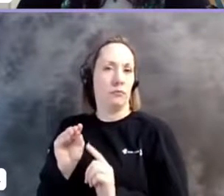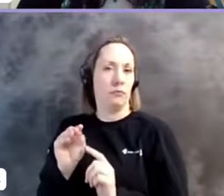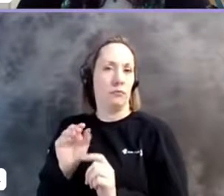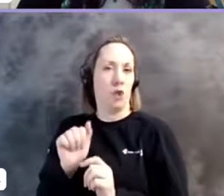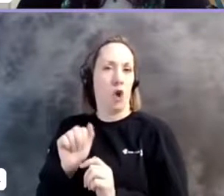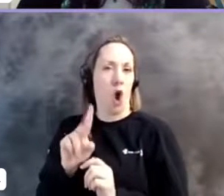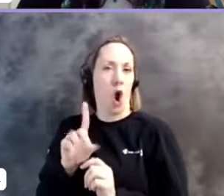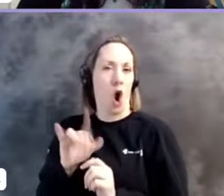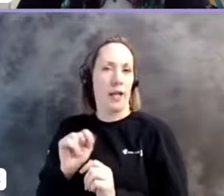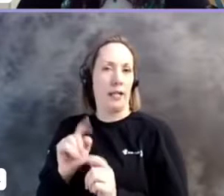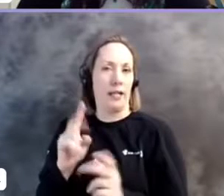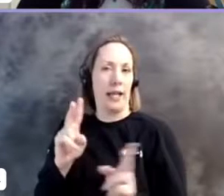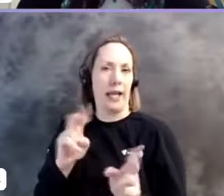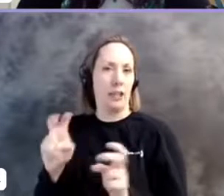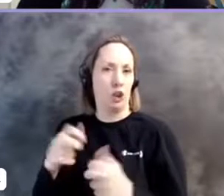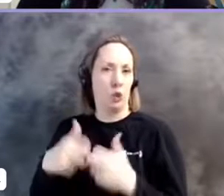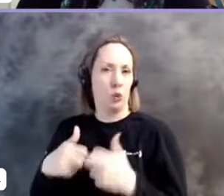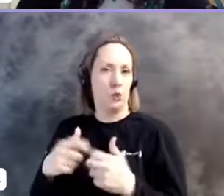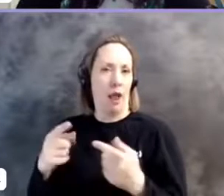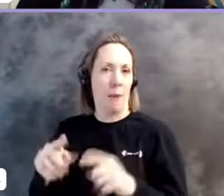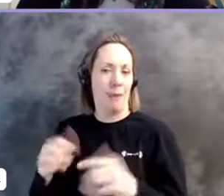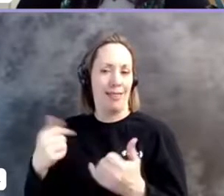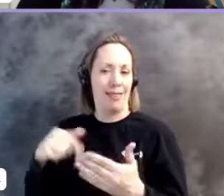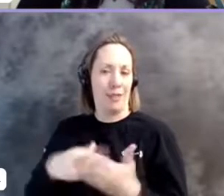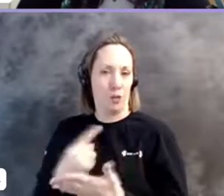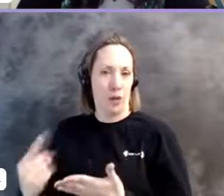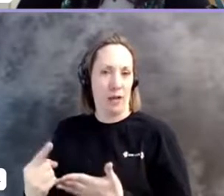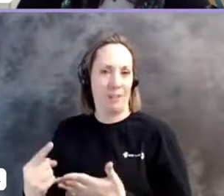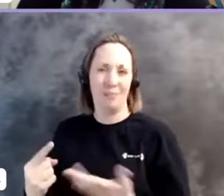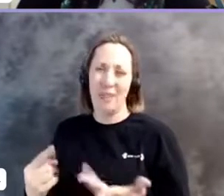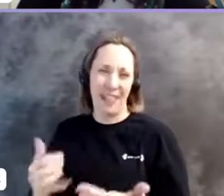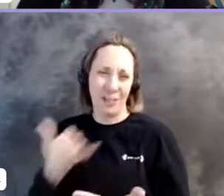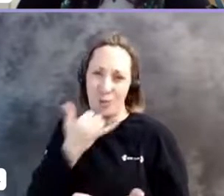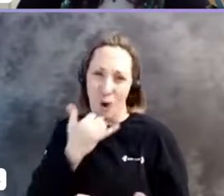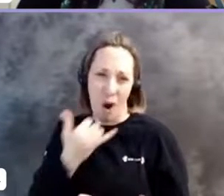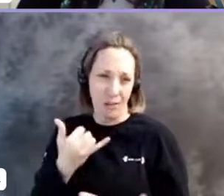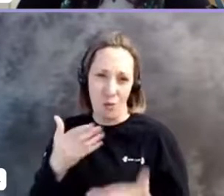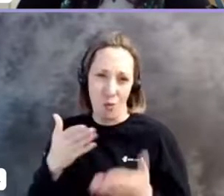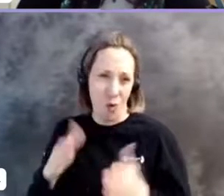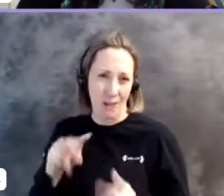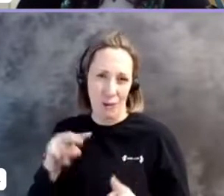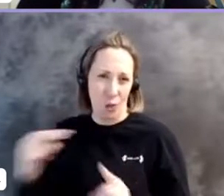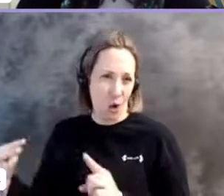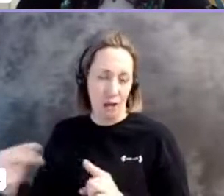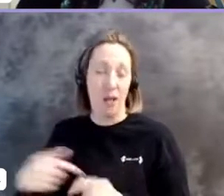managers and leaders want to measure accessibility in terms of exactly what percent of other issues were done this